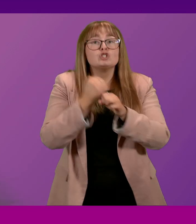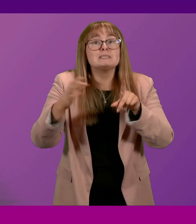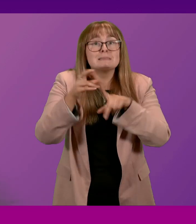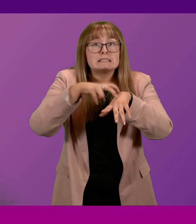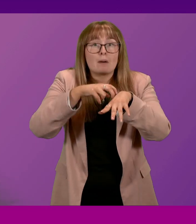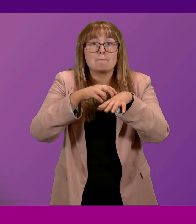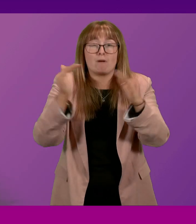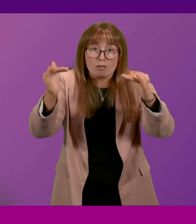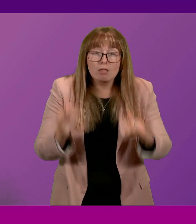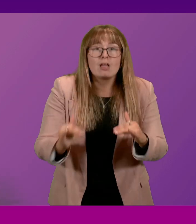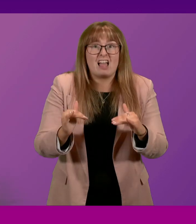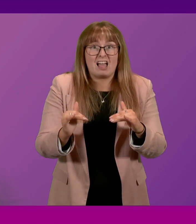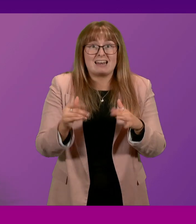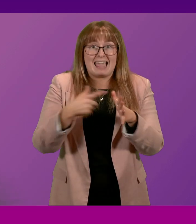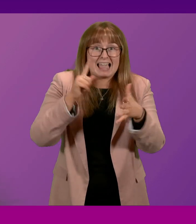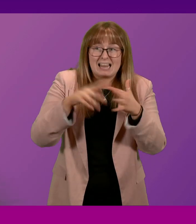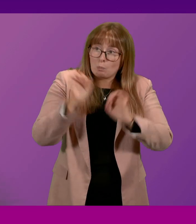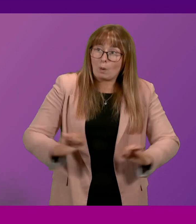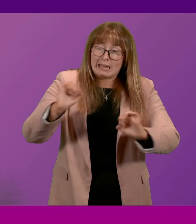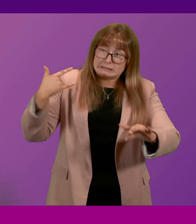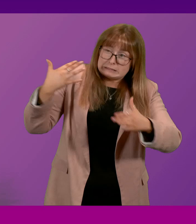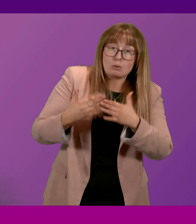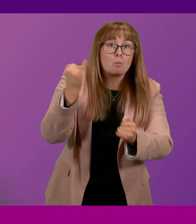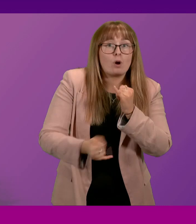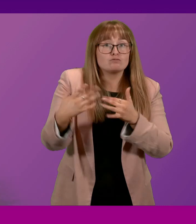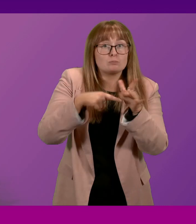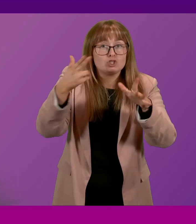are the worst since January and that 100 times more people are waiting for more